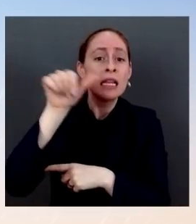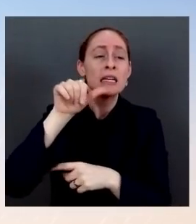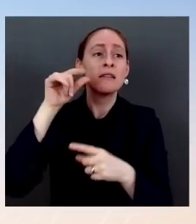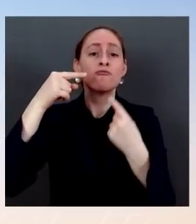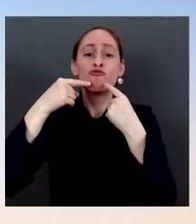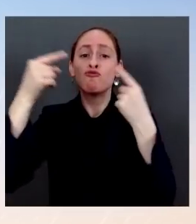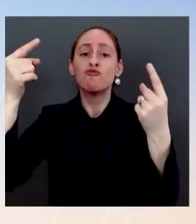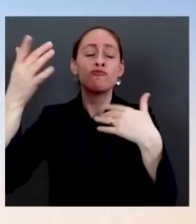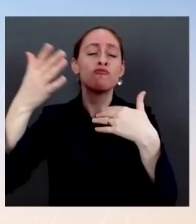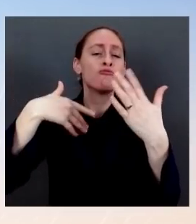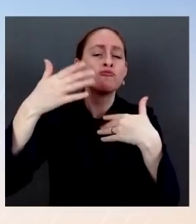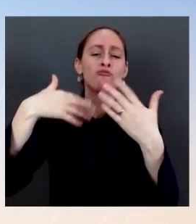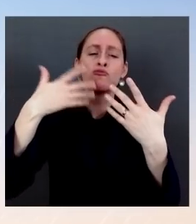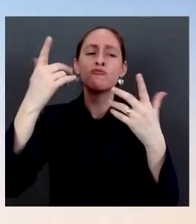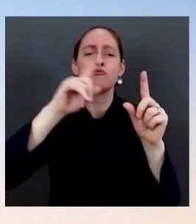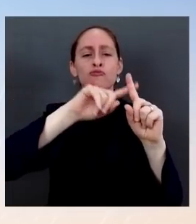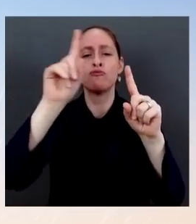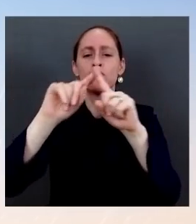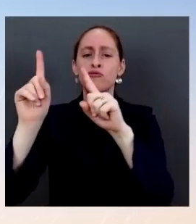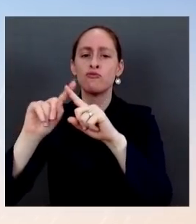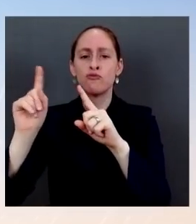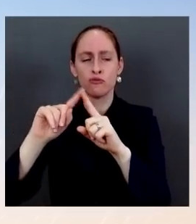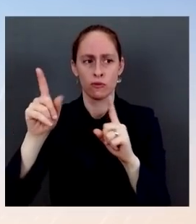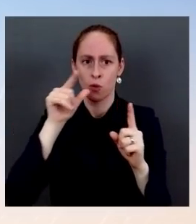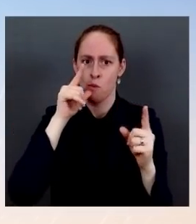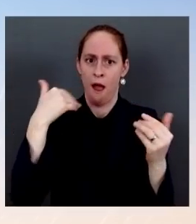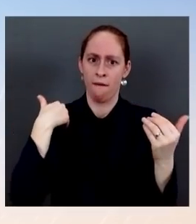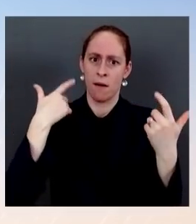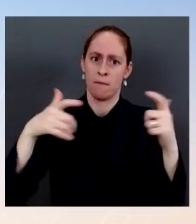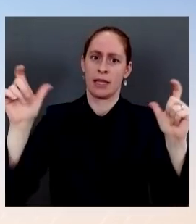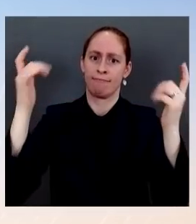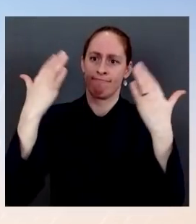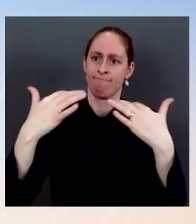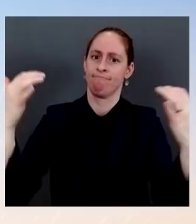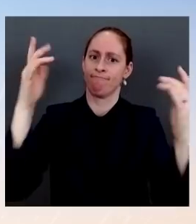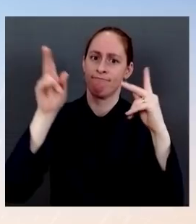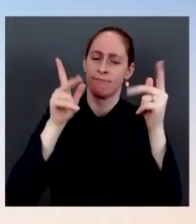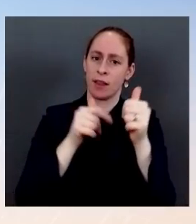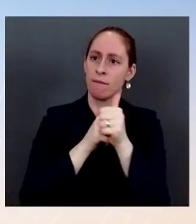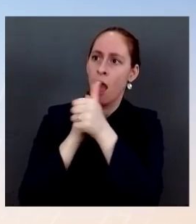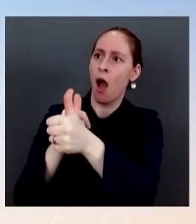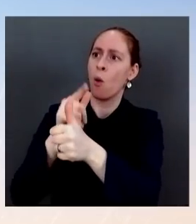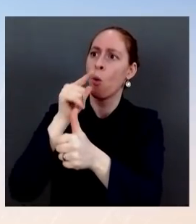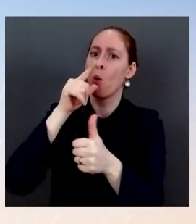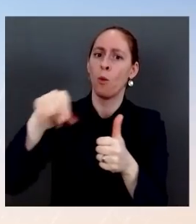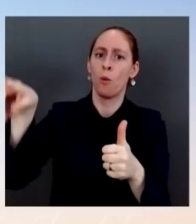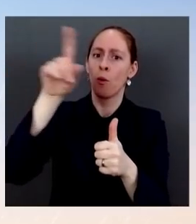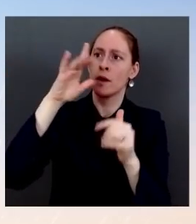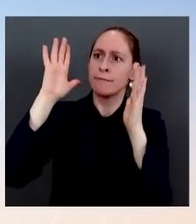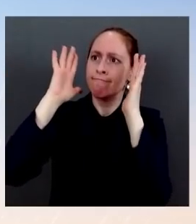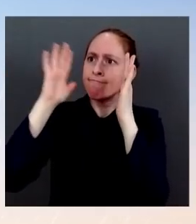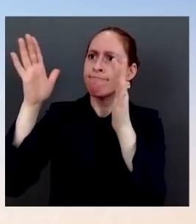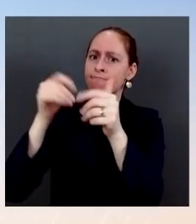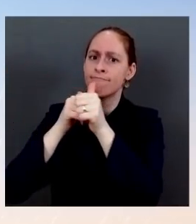That's who everybody listens to: people in their community -- your neighbor, your friends, your cousin, your pediatrician.